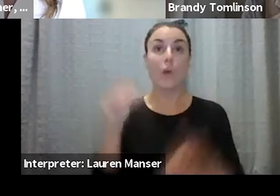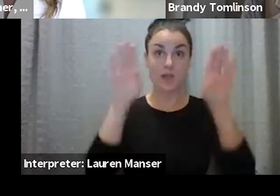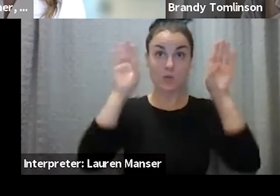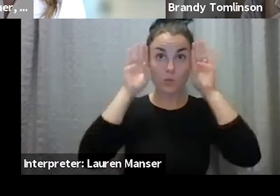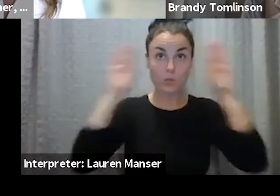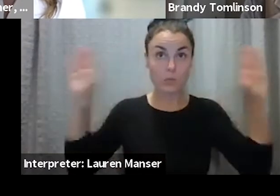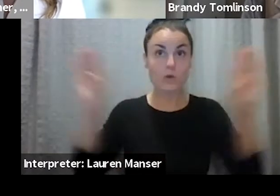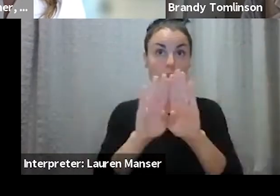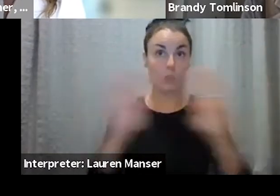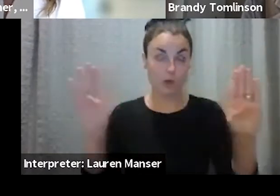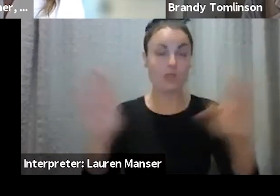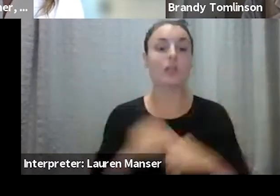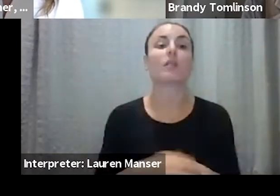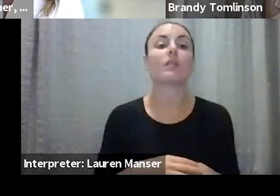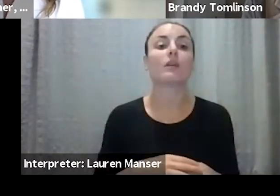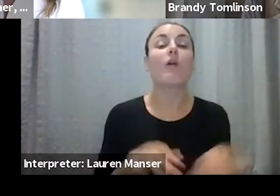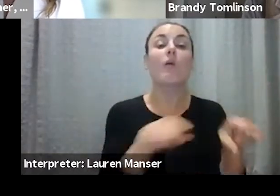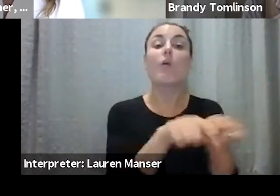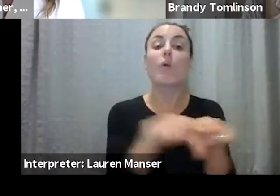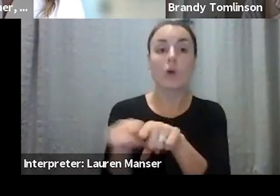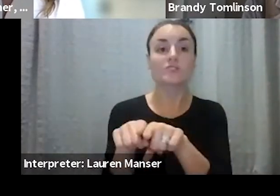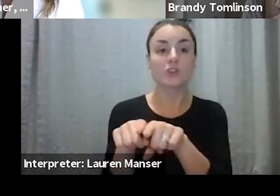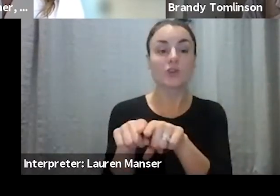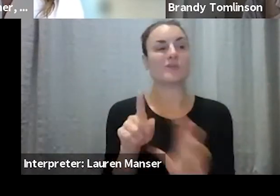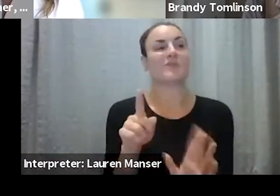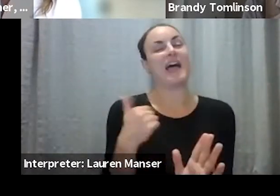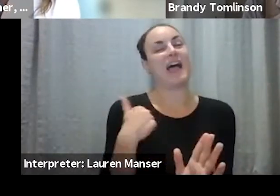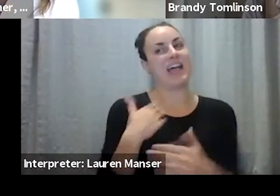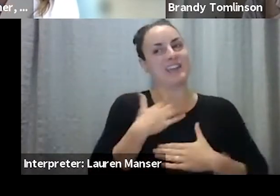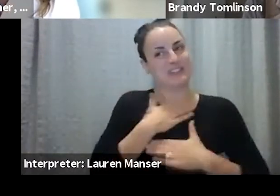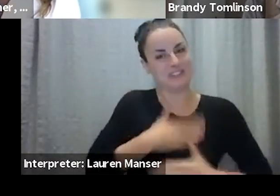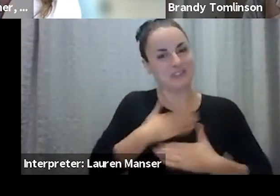Last time, I had the pleasure of co-moderating with our director, Marc Fliedner,